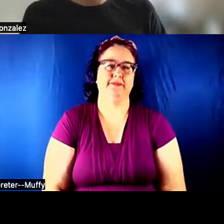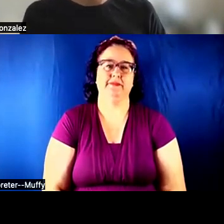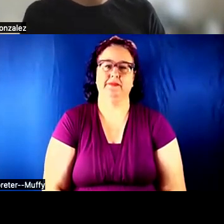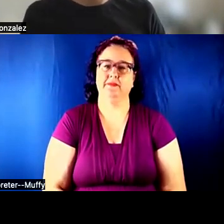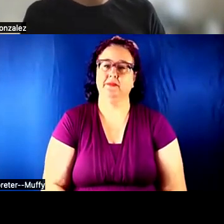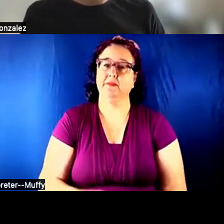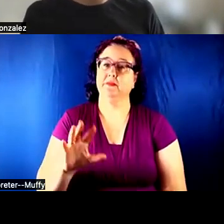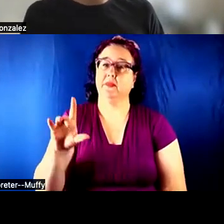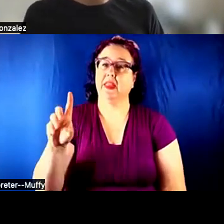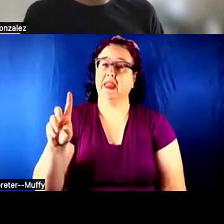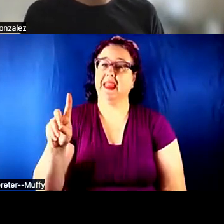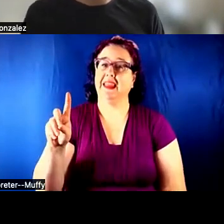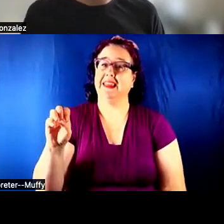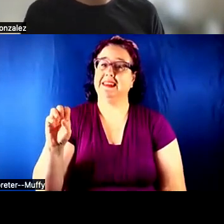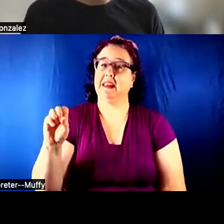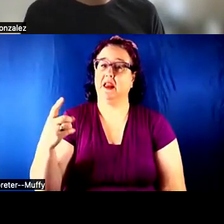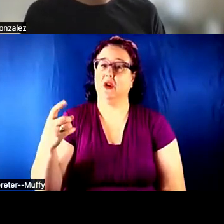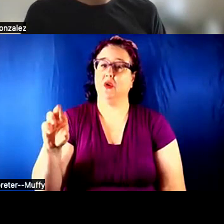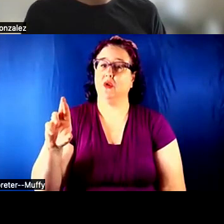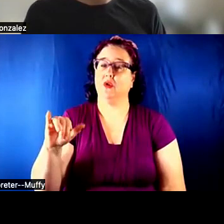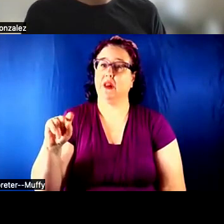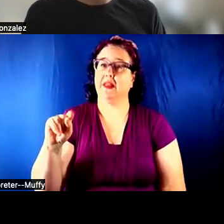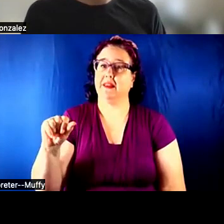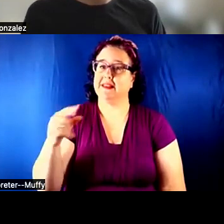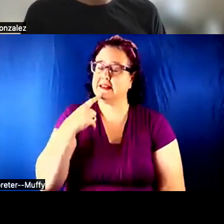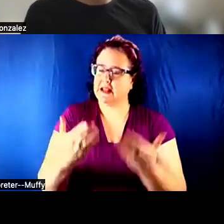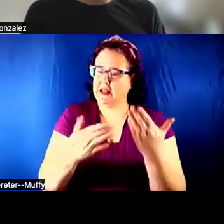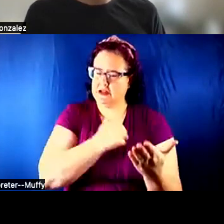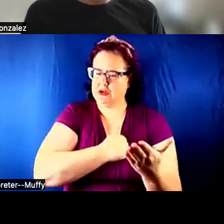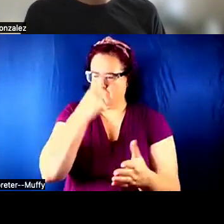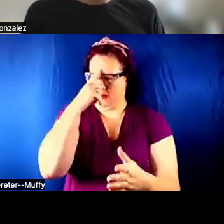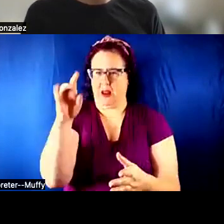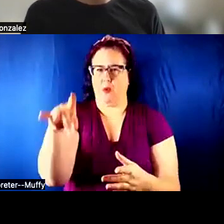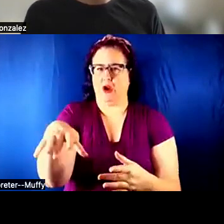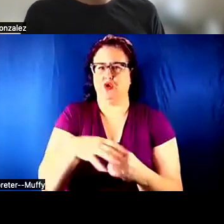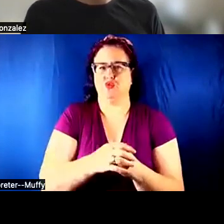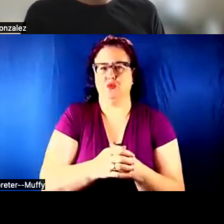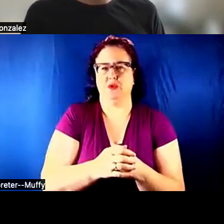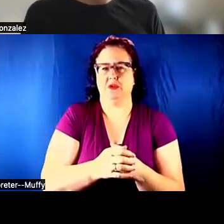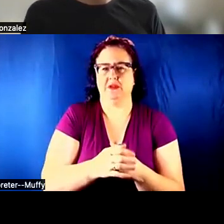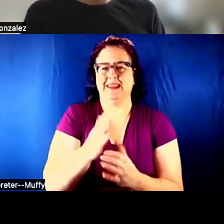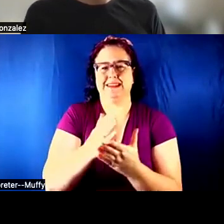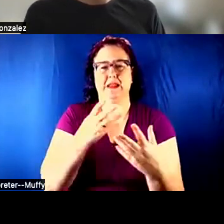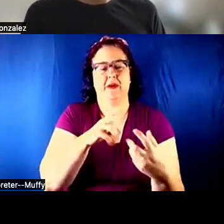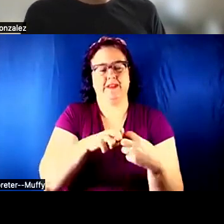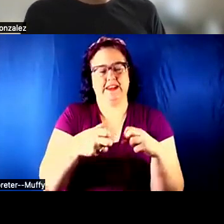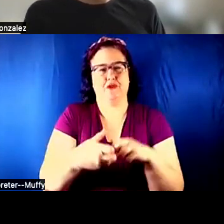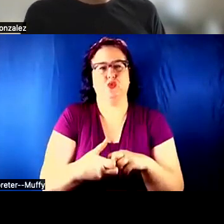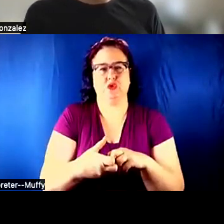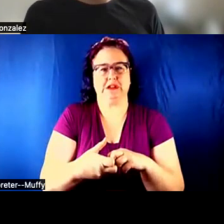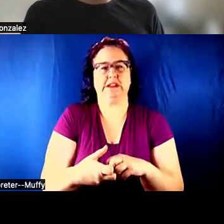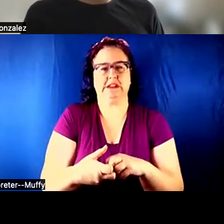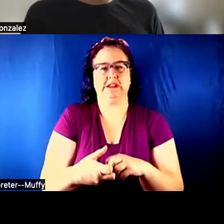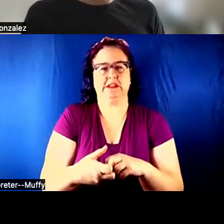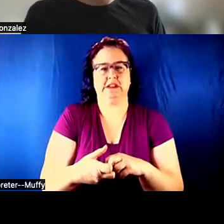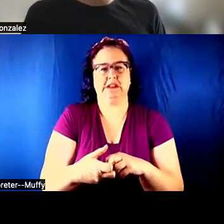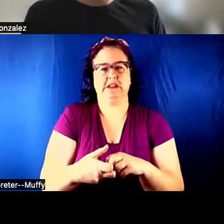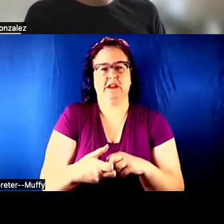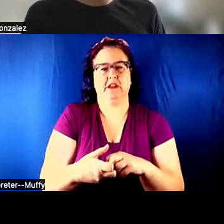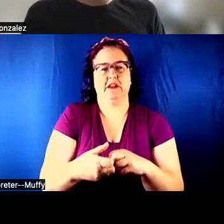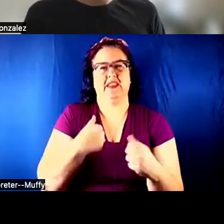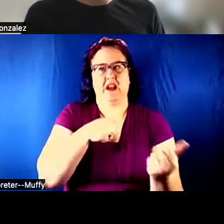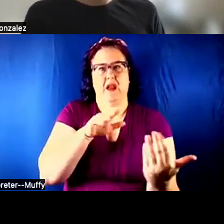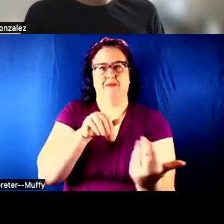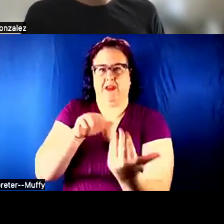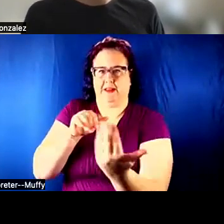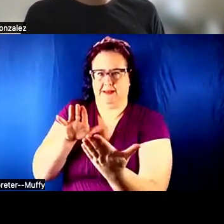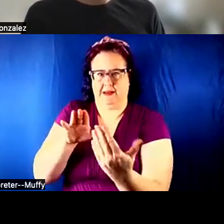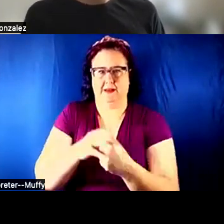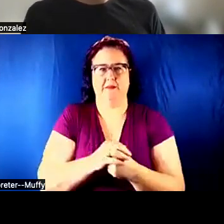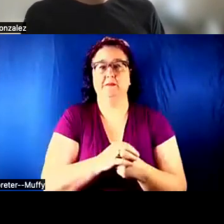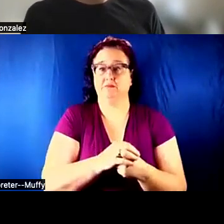MAYBE I CAN CONTRIBUTE. SOME OF THE DIFFICULTIES I'M FACING IN MY RESEARCH.